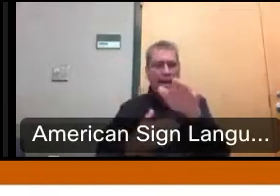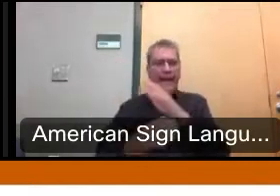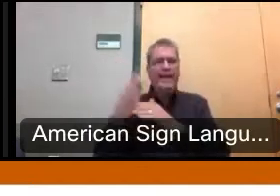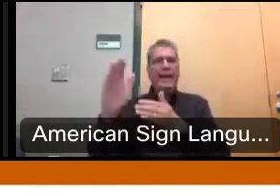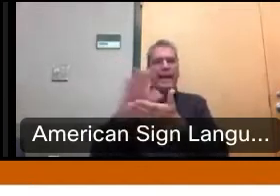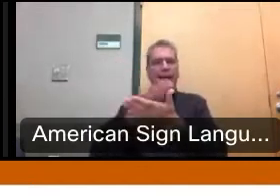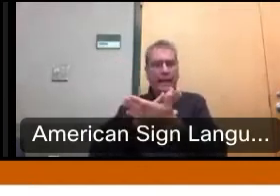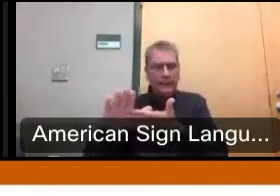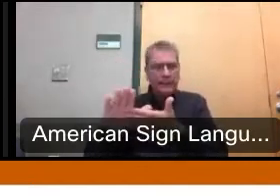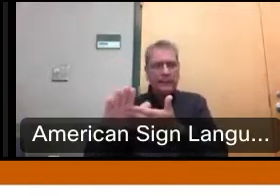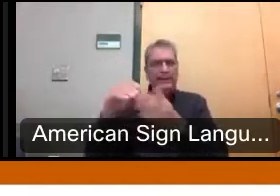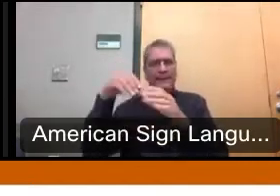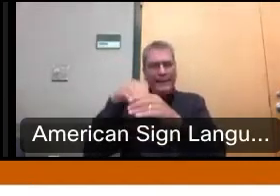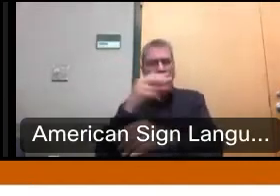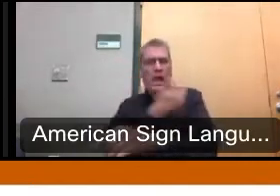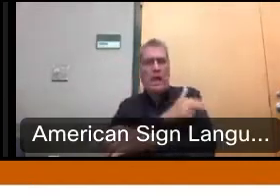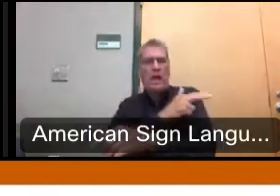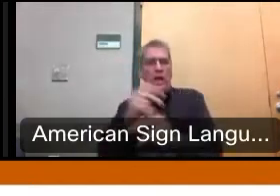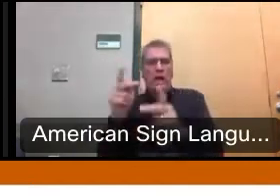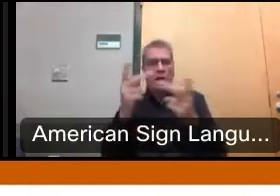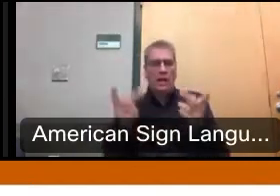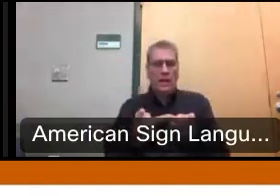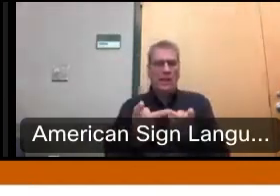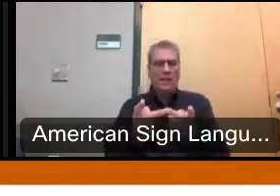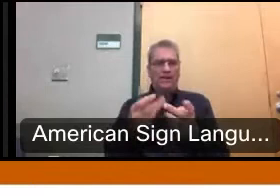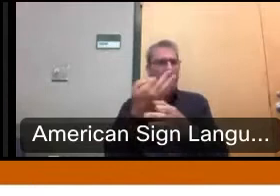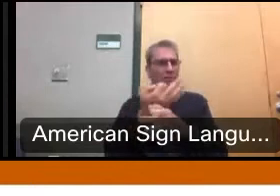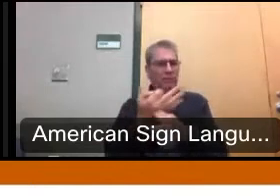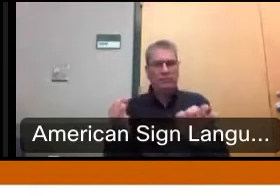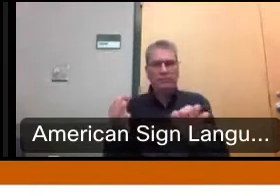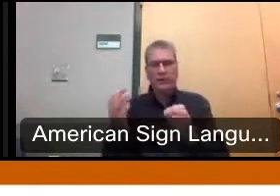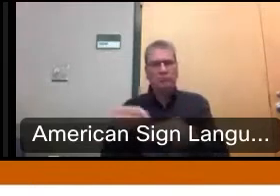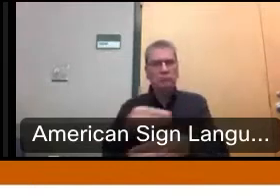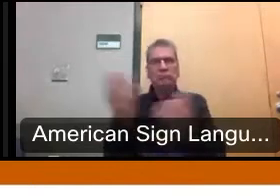For a hospital setting, um, we made it freely available to anyone who wanted it actually